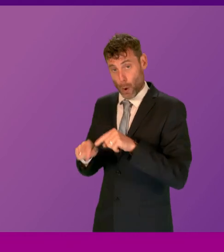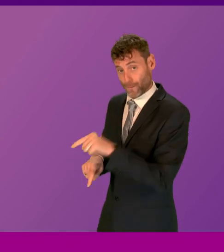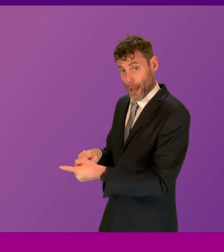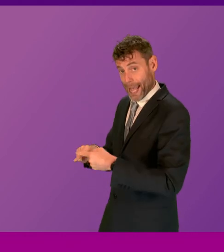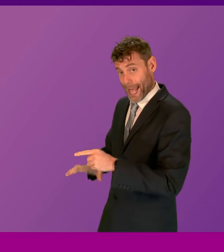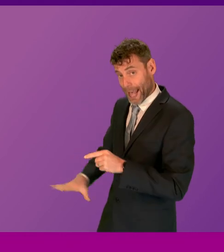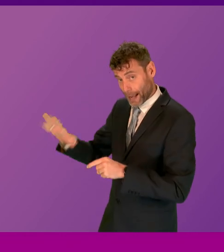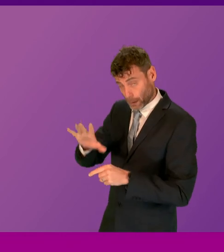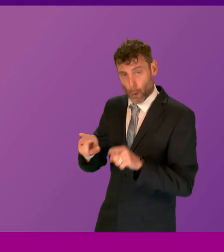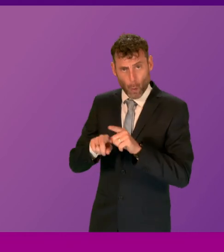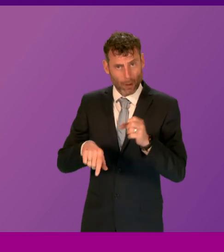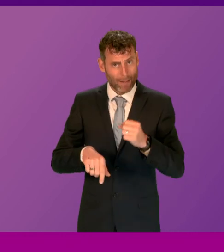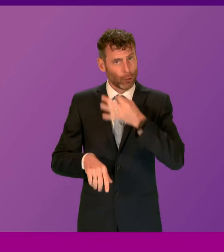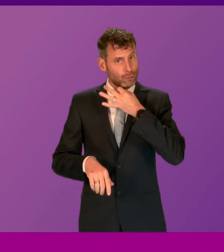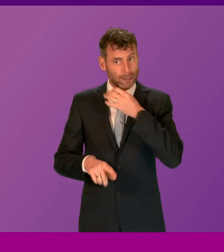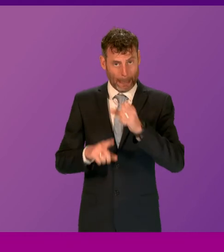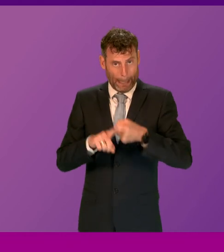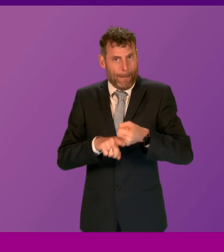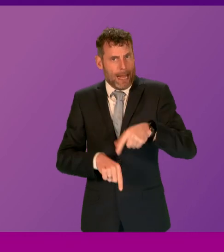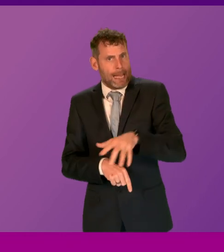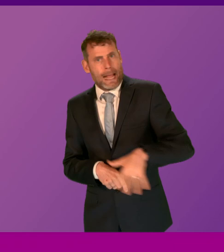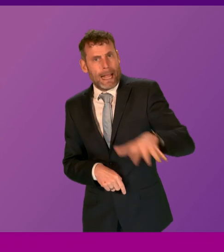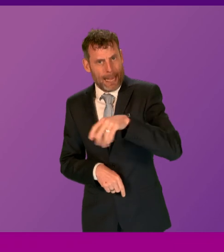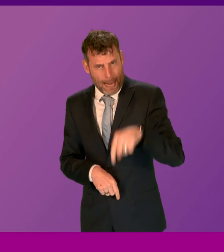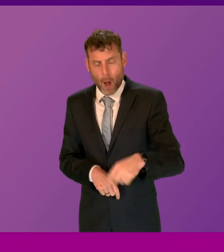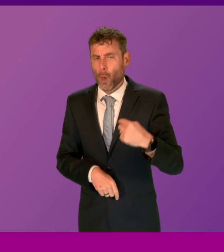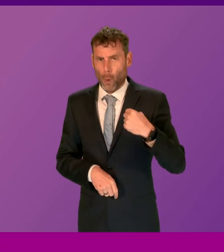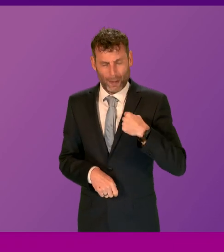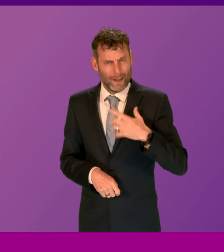The Government will continue to invest in our NHS and, most crucially, in our NHS staff,